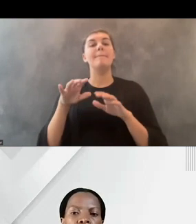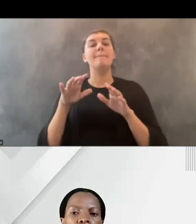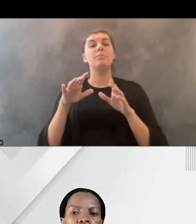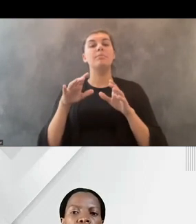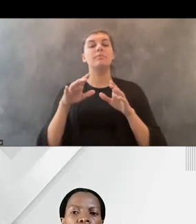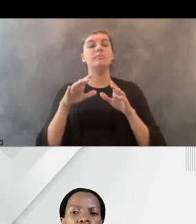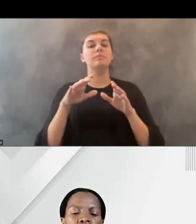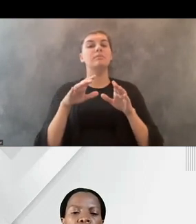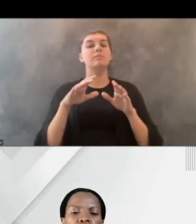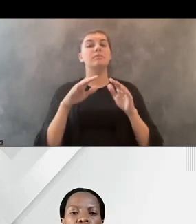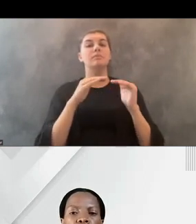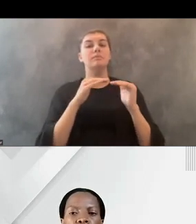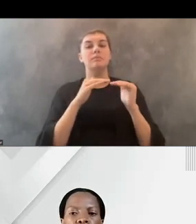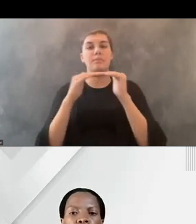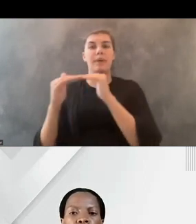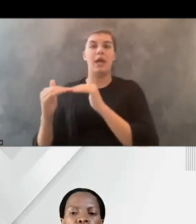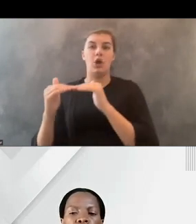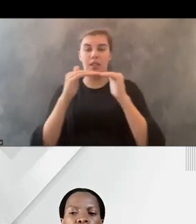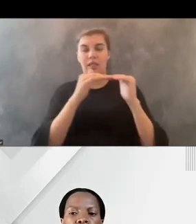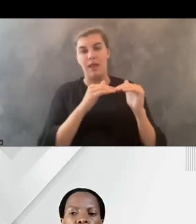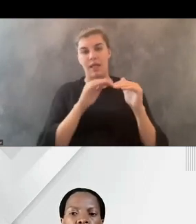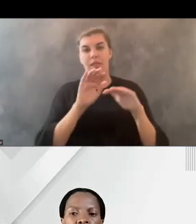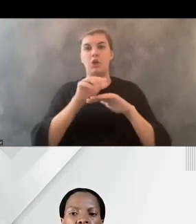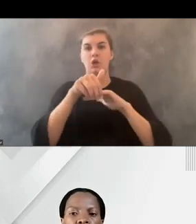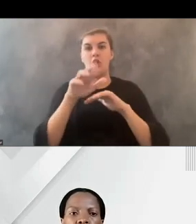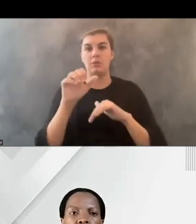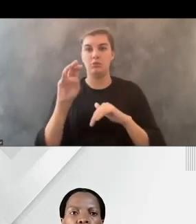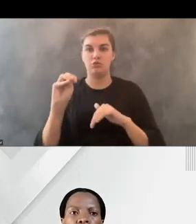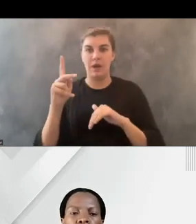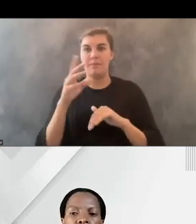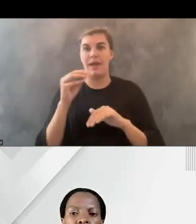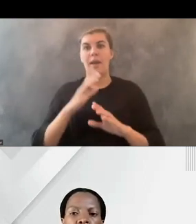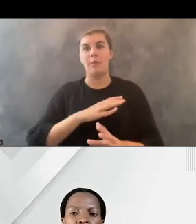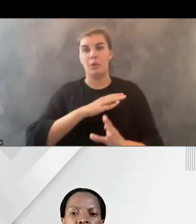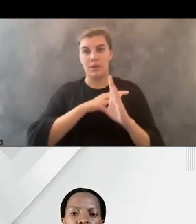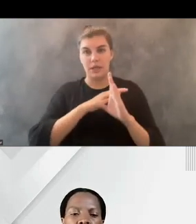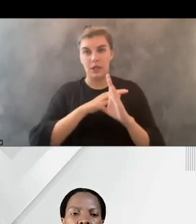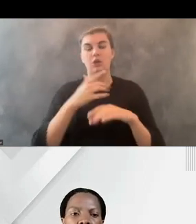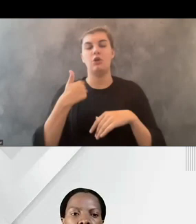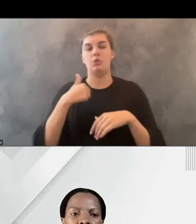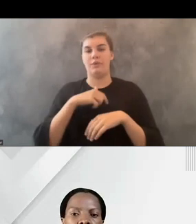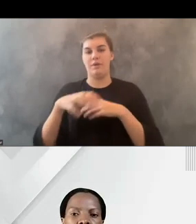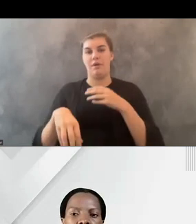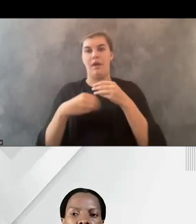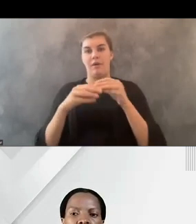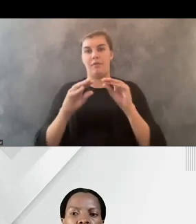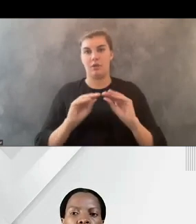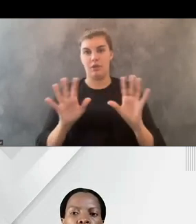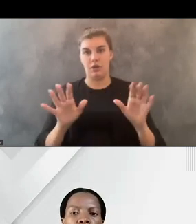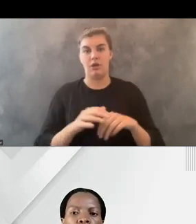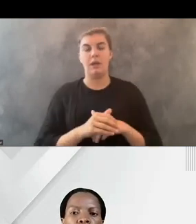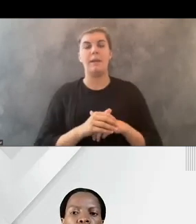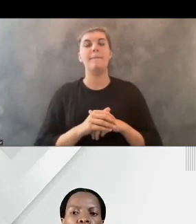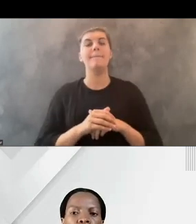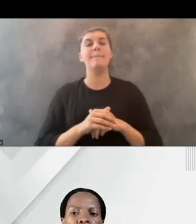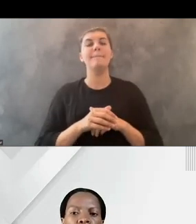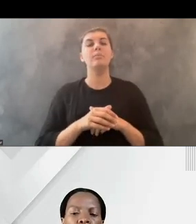the definition for perpendicular curb ramps was added for clarity. Public right-of-way